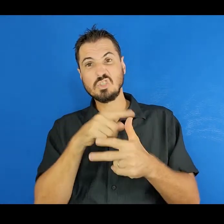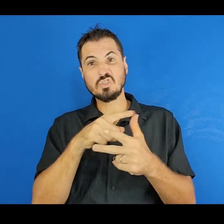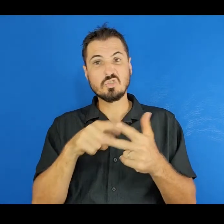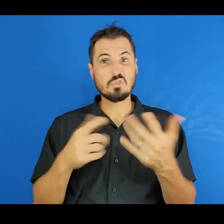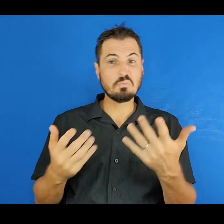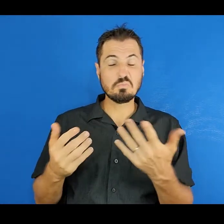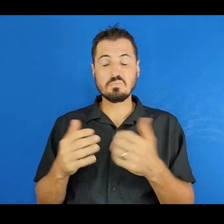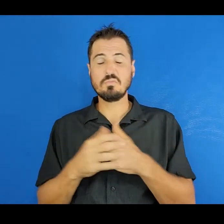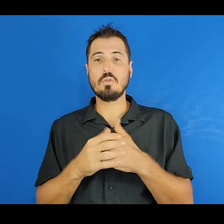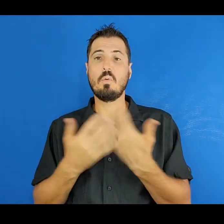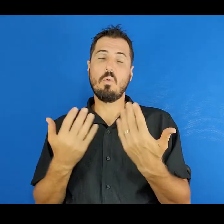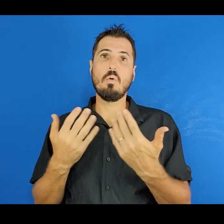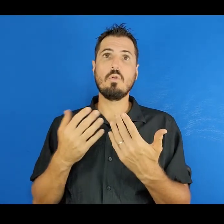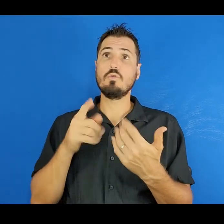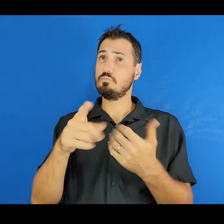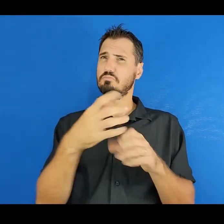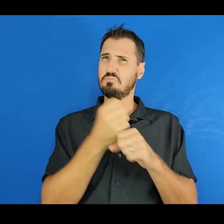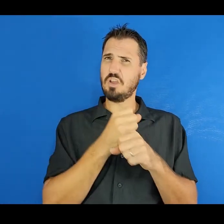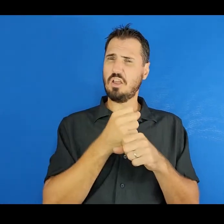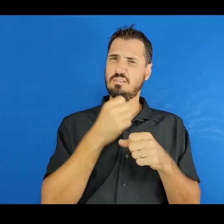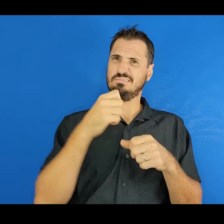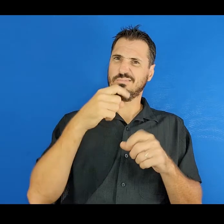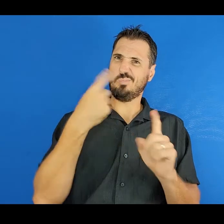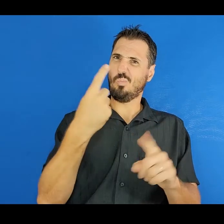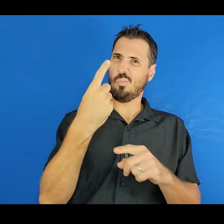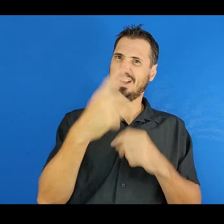initial vaccine go well for you, and you want to stay with your choice.